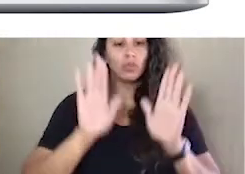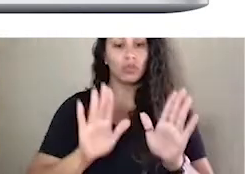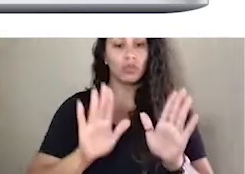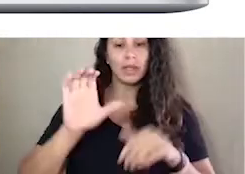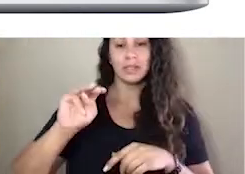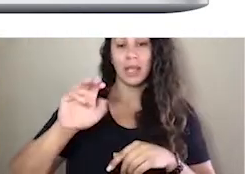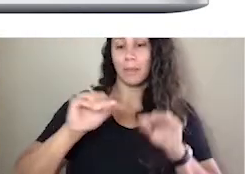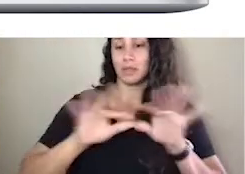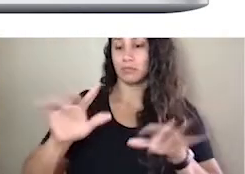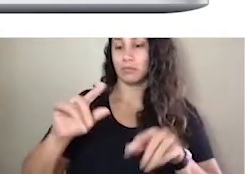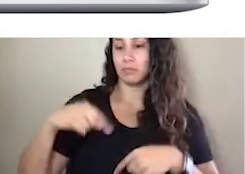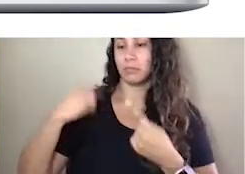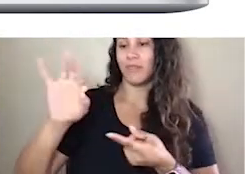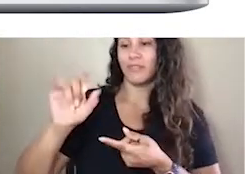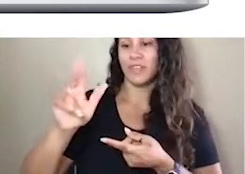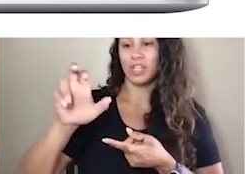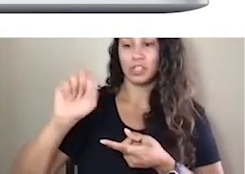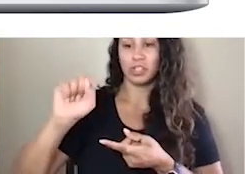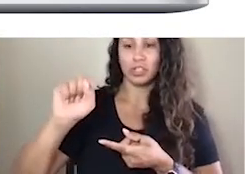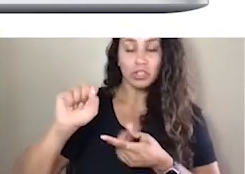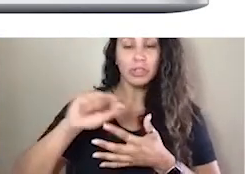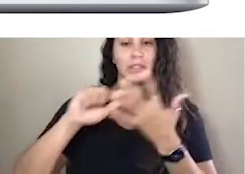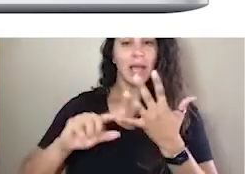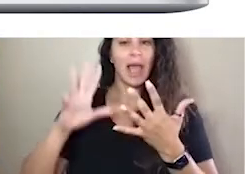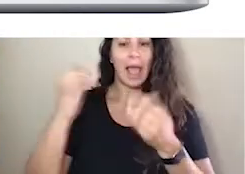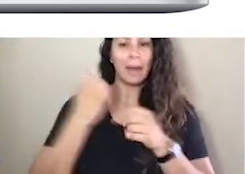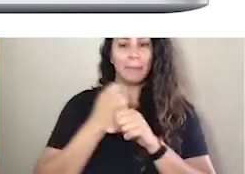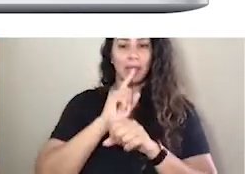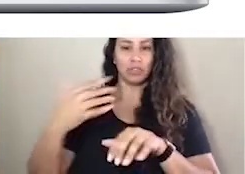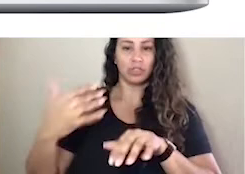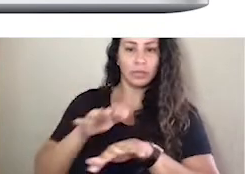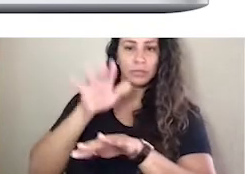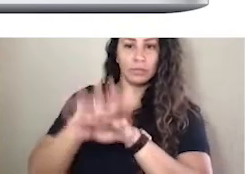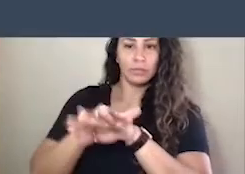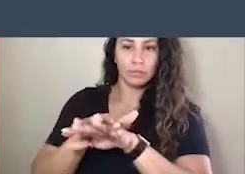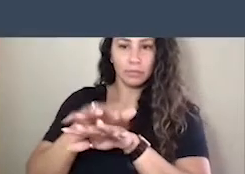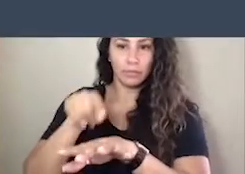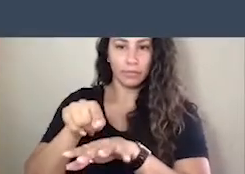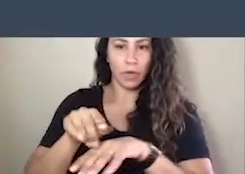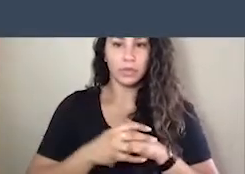OVER THE YEARS AND PUT IN THE GROWTH THEME BY DEFAULT.